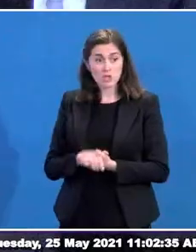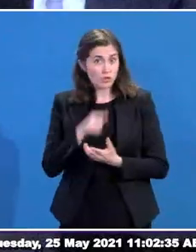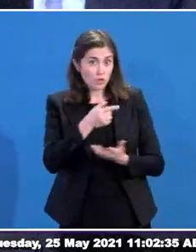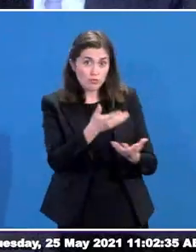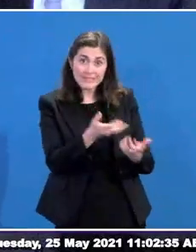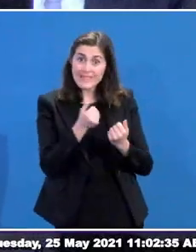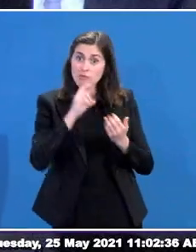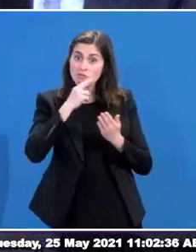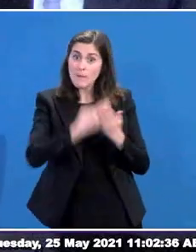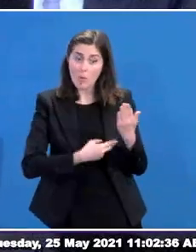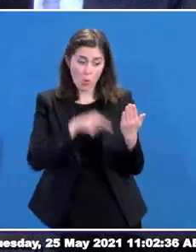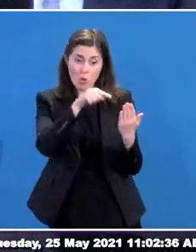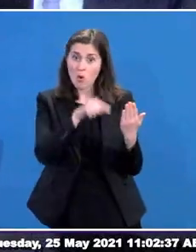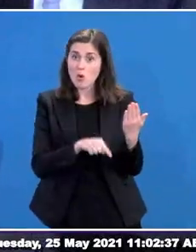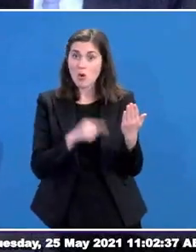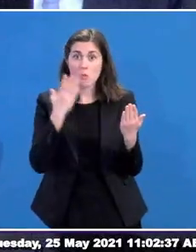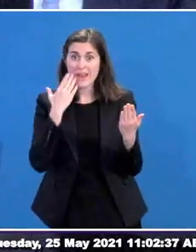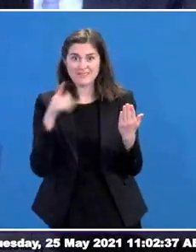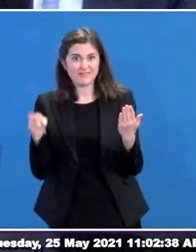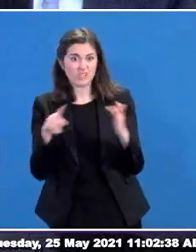when Ms Piaud had completed her investigation?